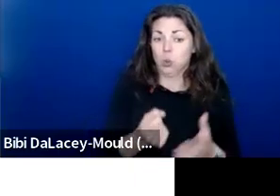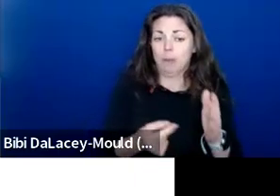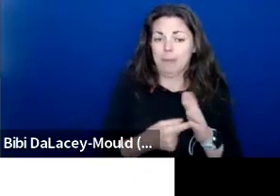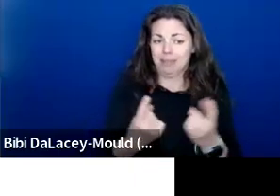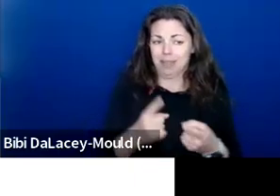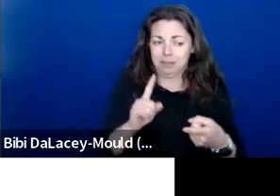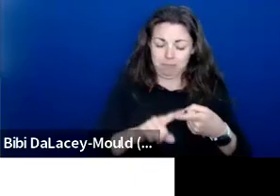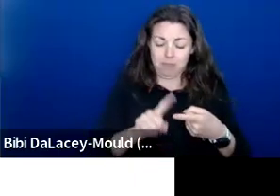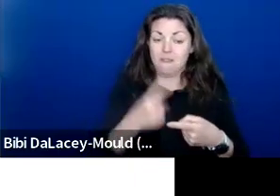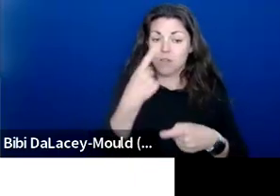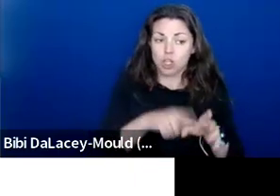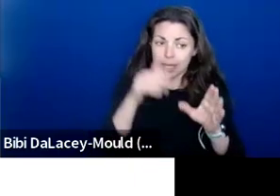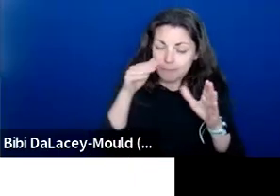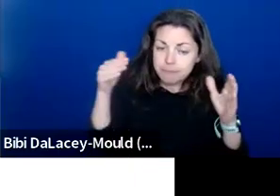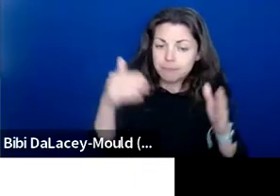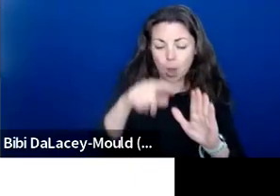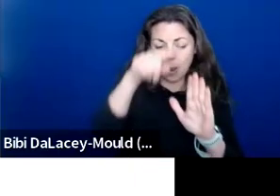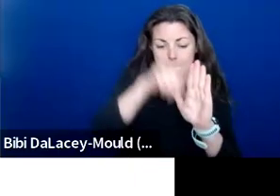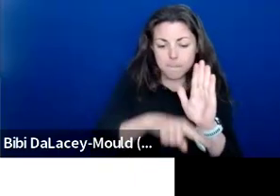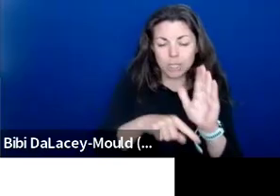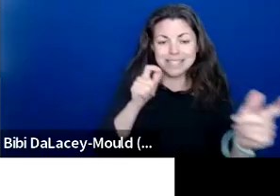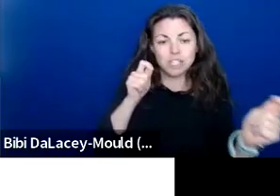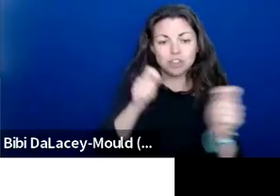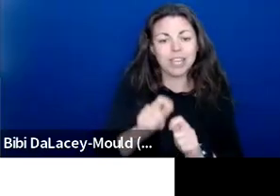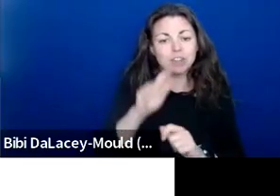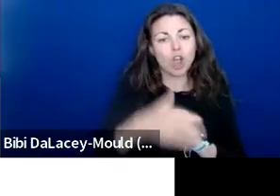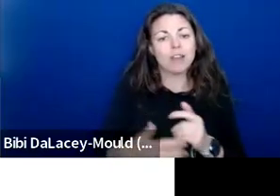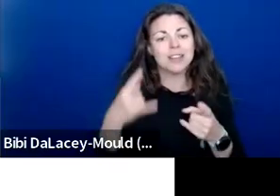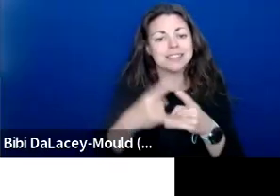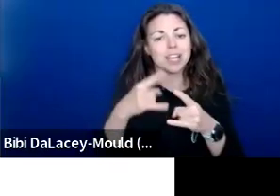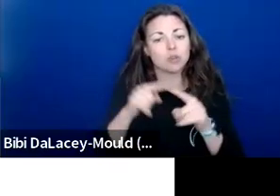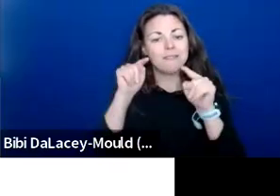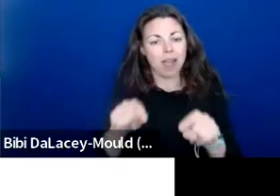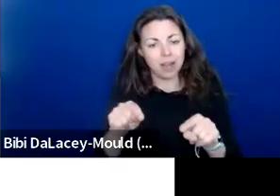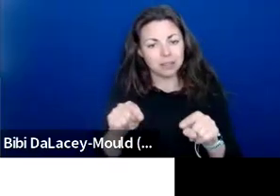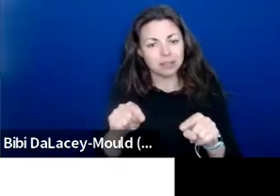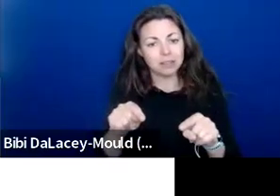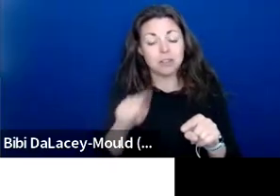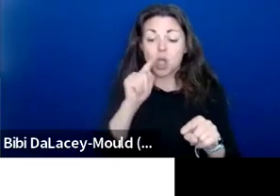I focused on changing policies on sexual violence. So I reviewed the disciplinary procedures at Imperial,